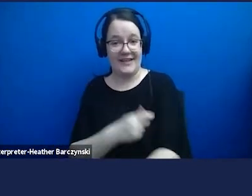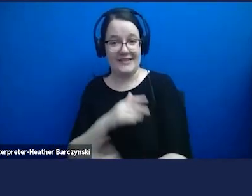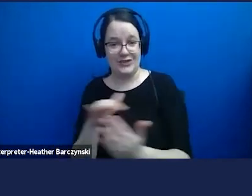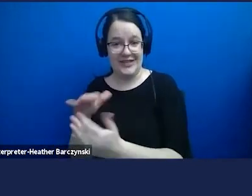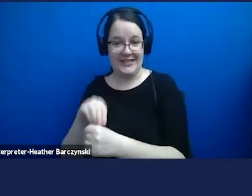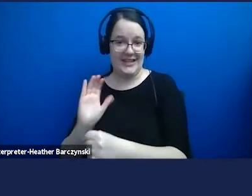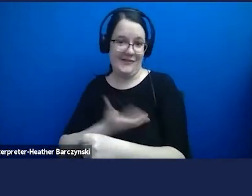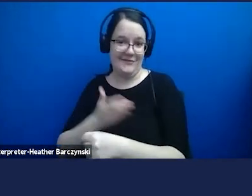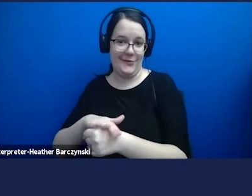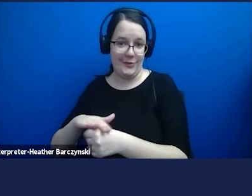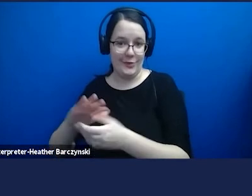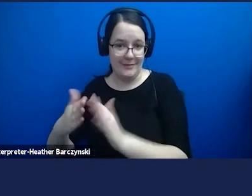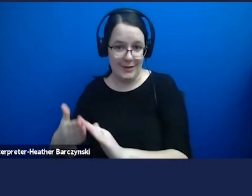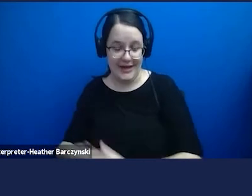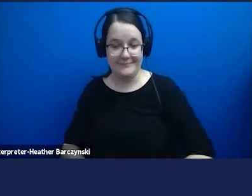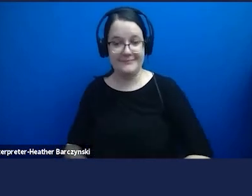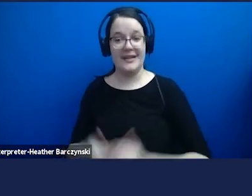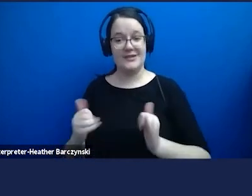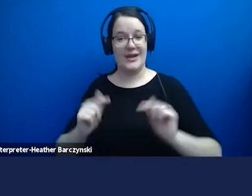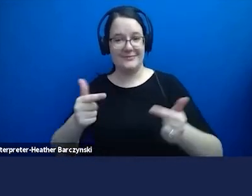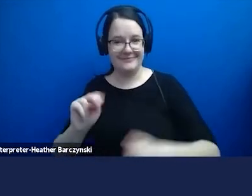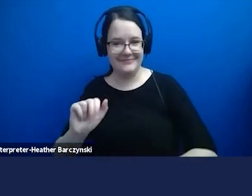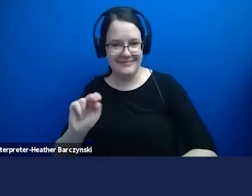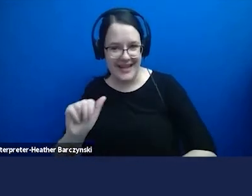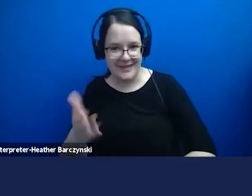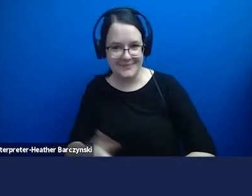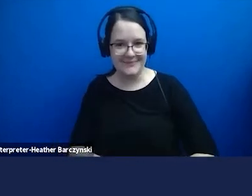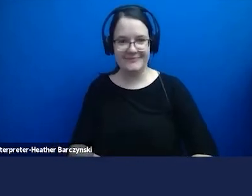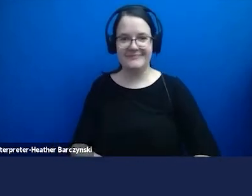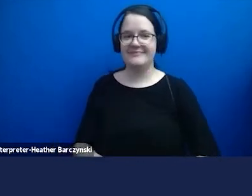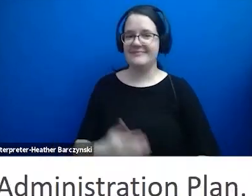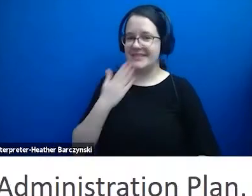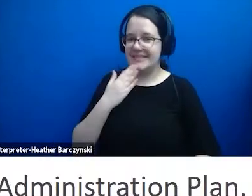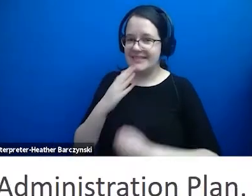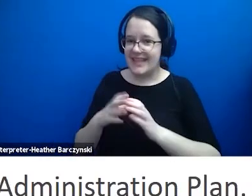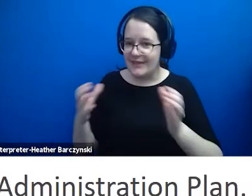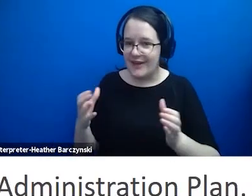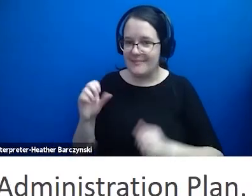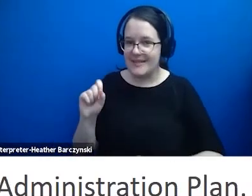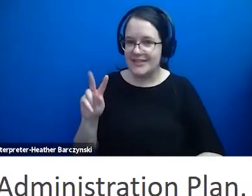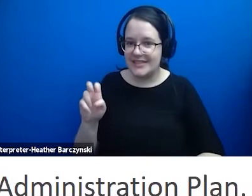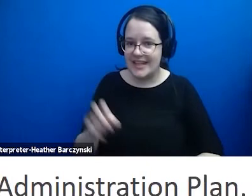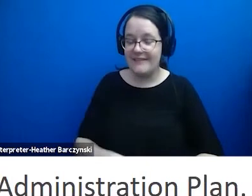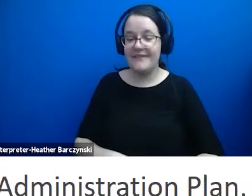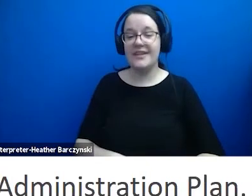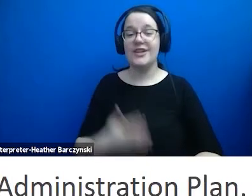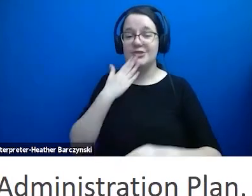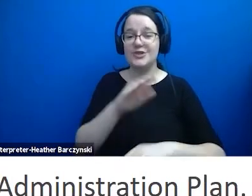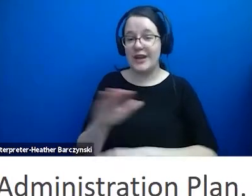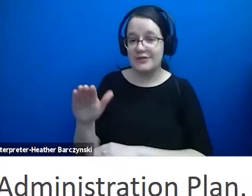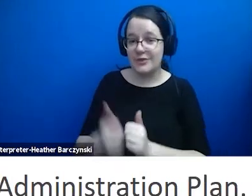um so with that um nana thank you very much steve and uh good afternoon everyone um i'm going to